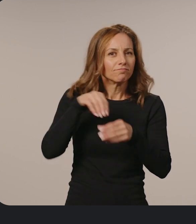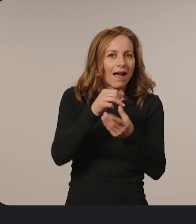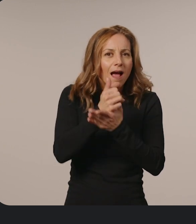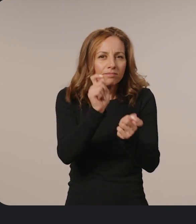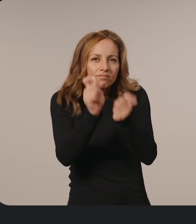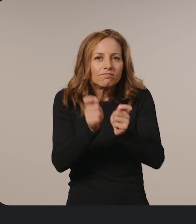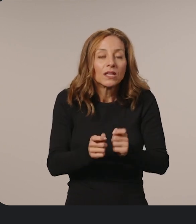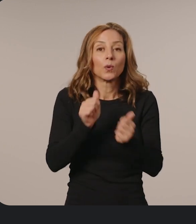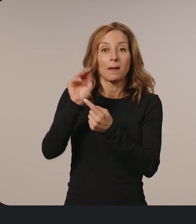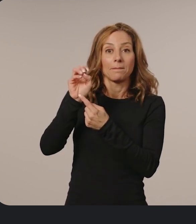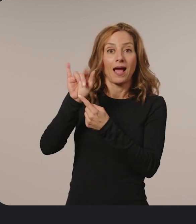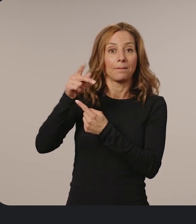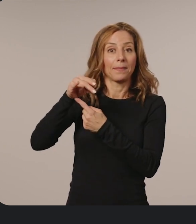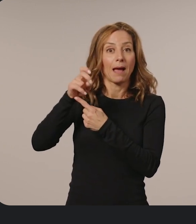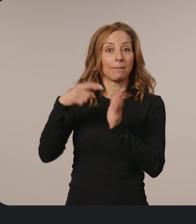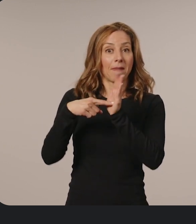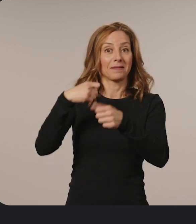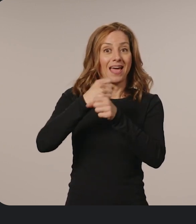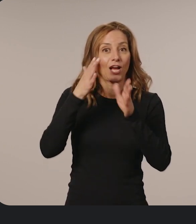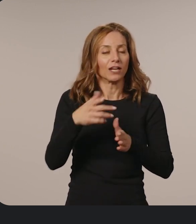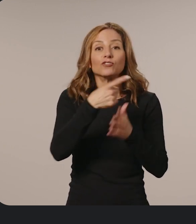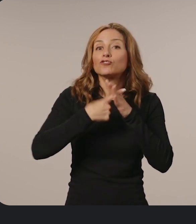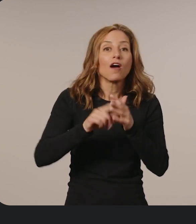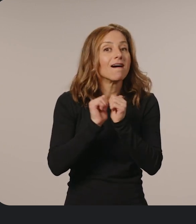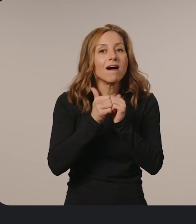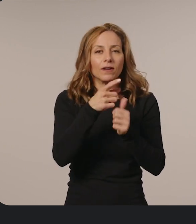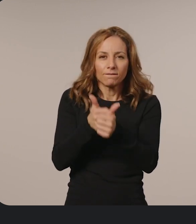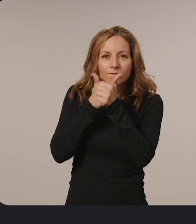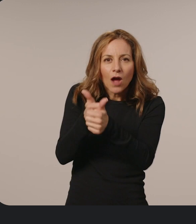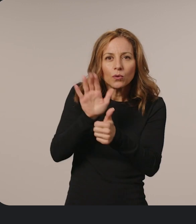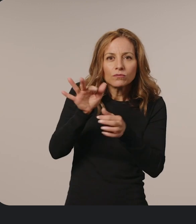to enable further customization. With MediaPipe Model Maker you start